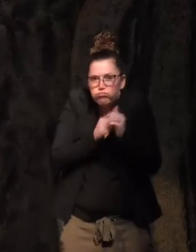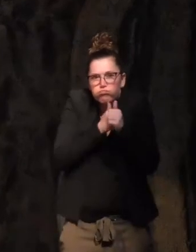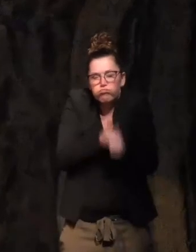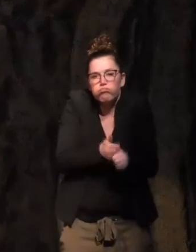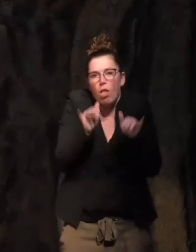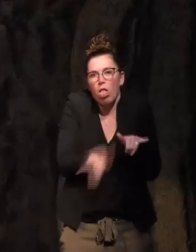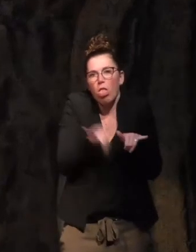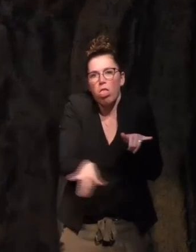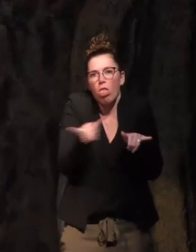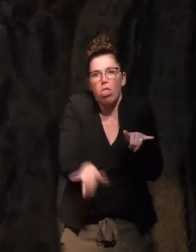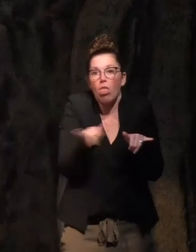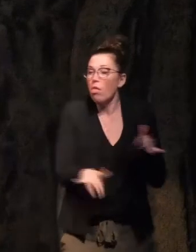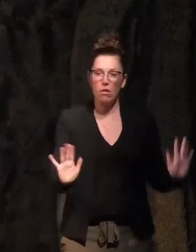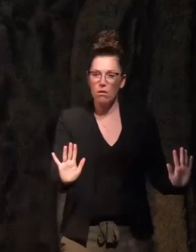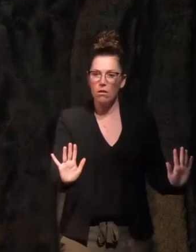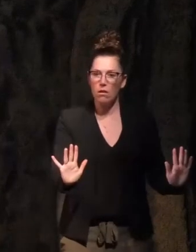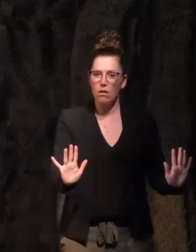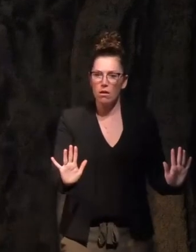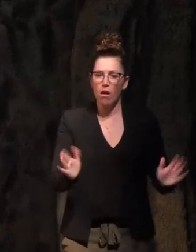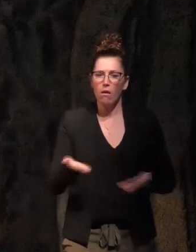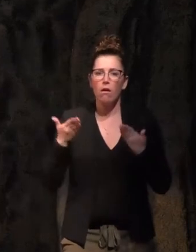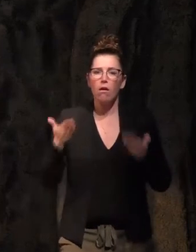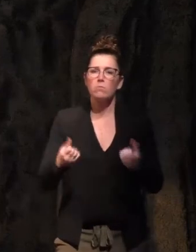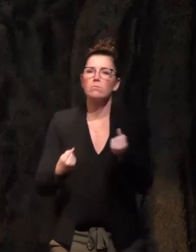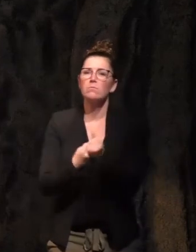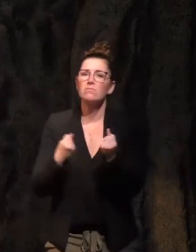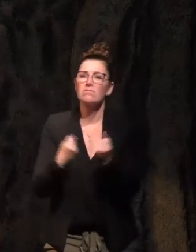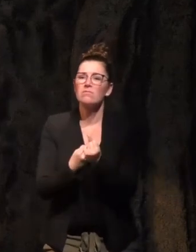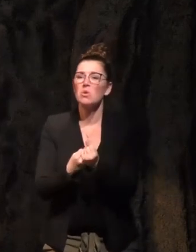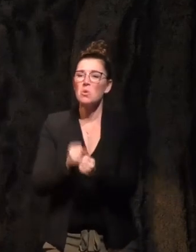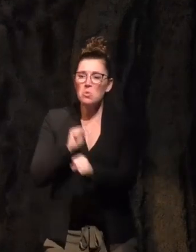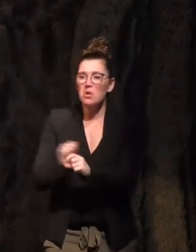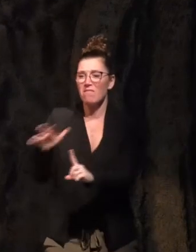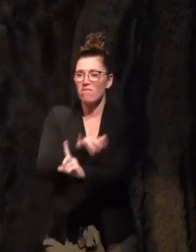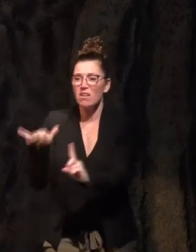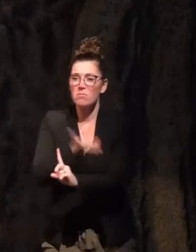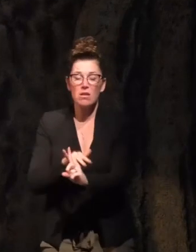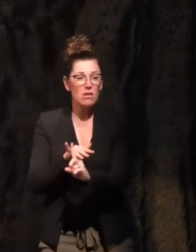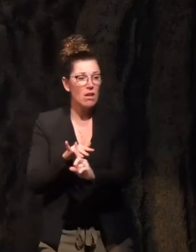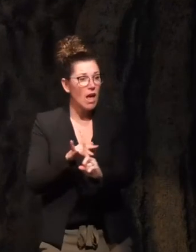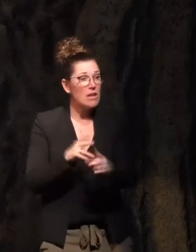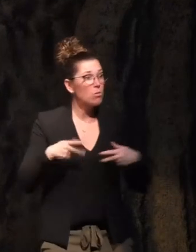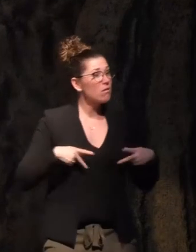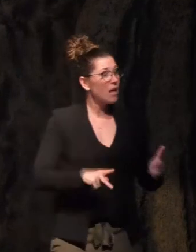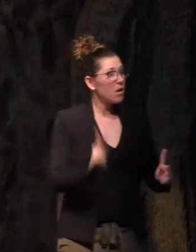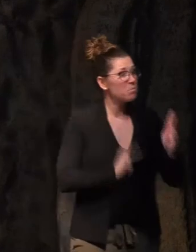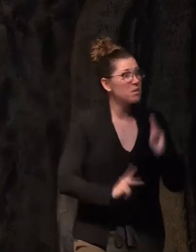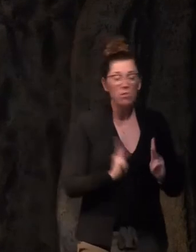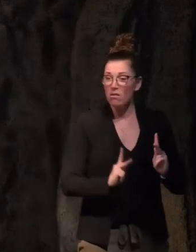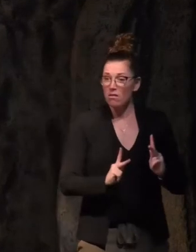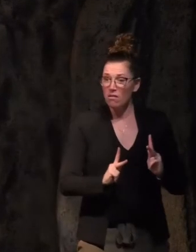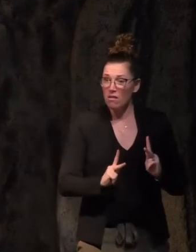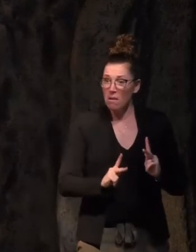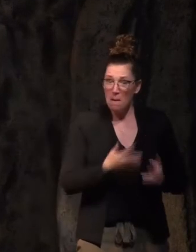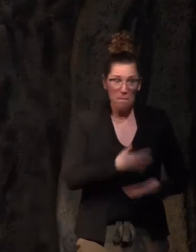that might make it easier for employees and contractees to have children and be good parents. To listen to artists when they say what they think they need